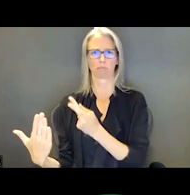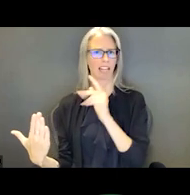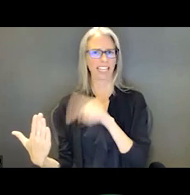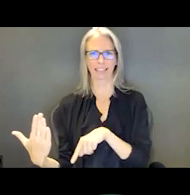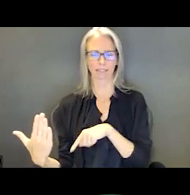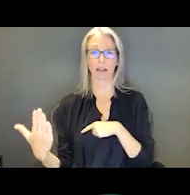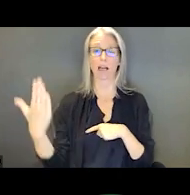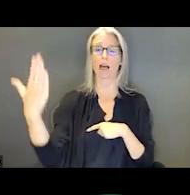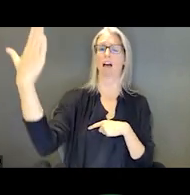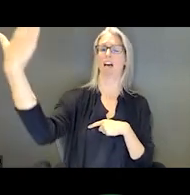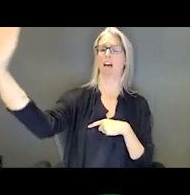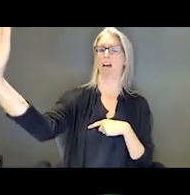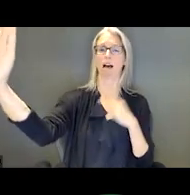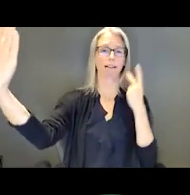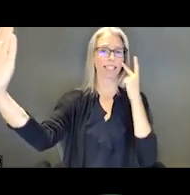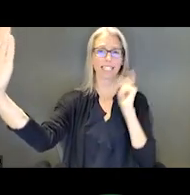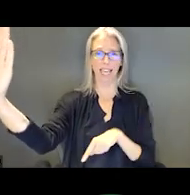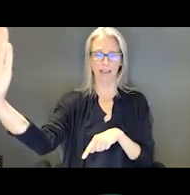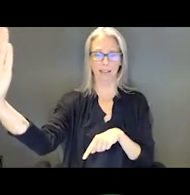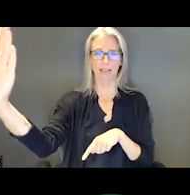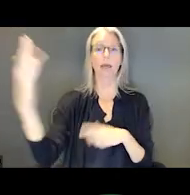to consider in signage.